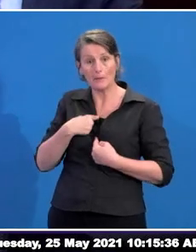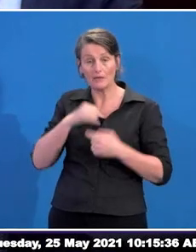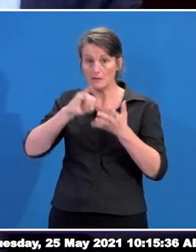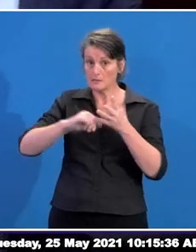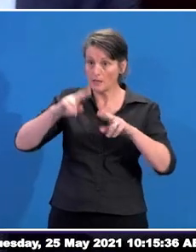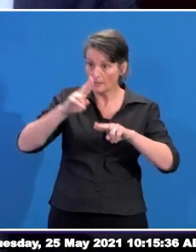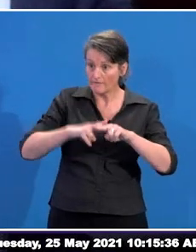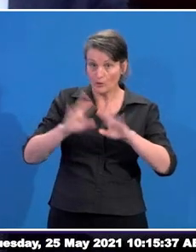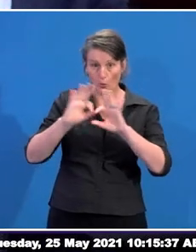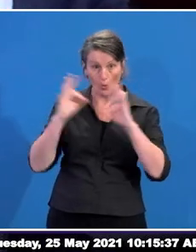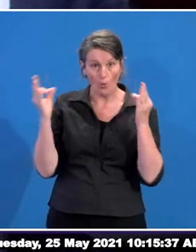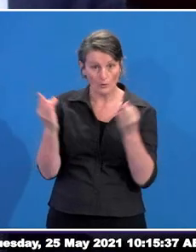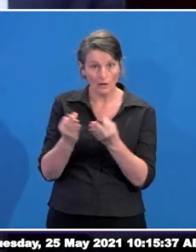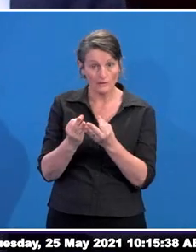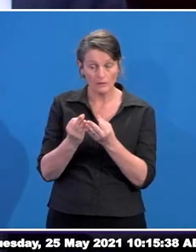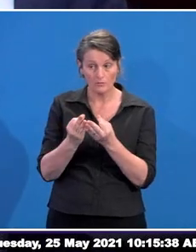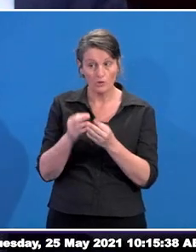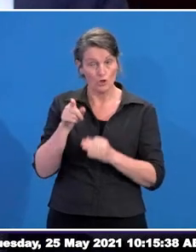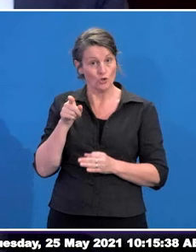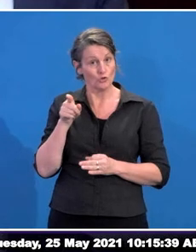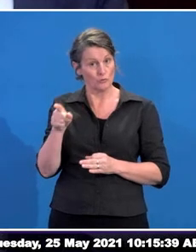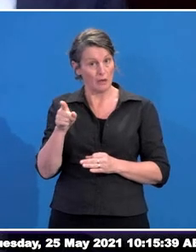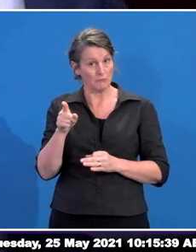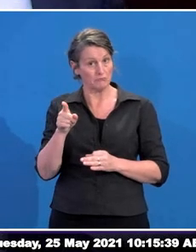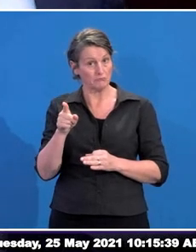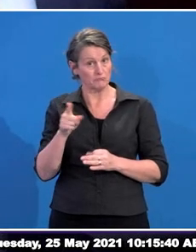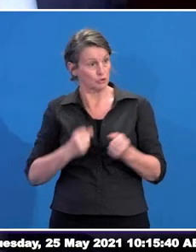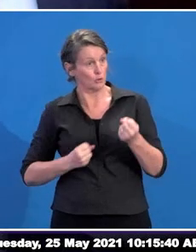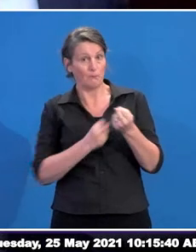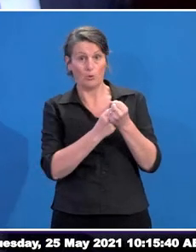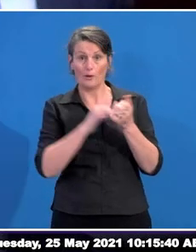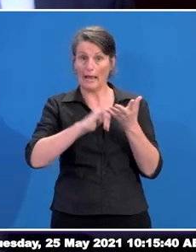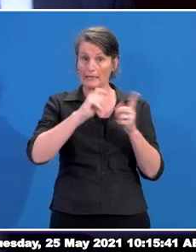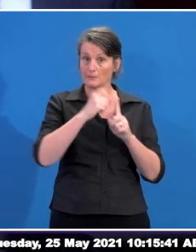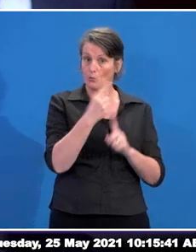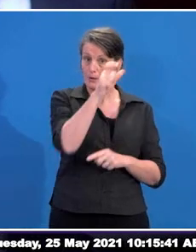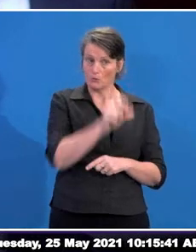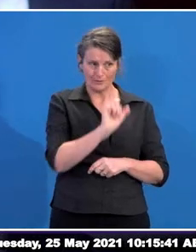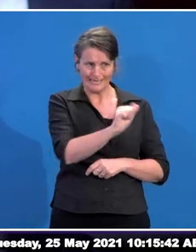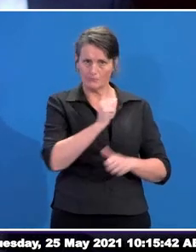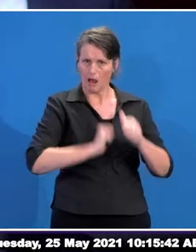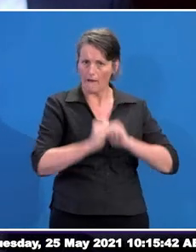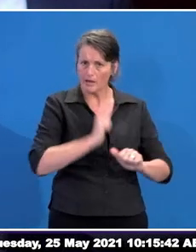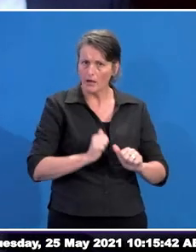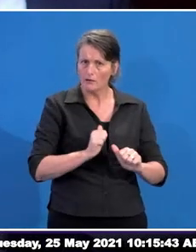as an organisation, stand by SP1's conduct in this matter and if that's the standard,